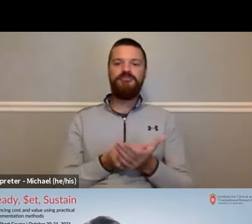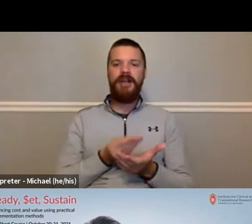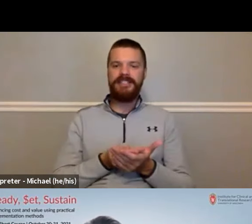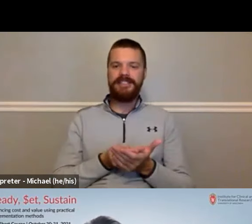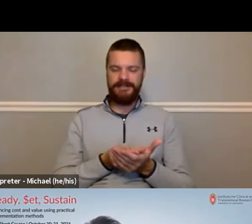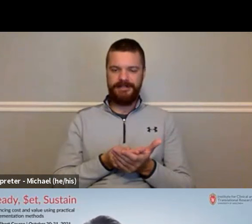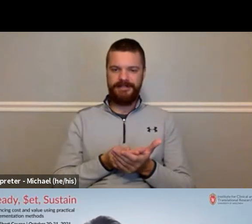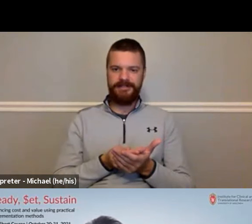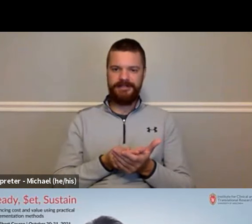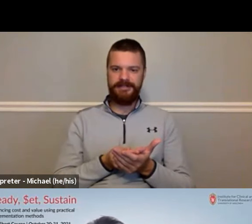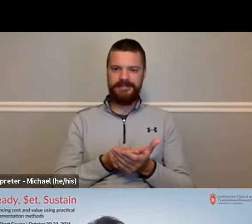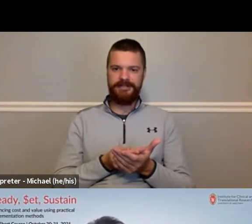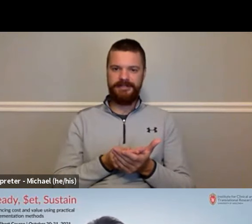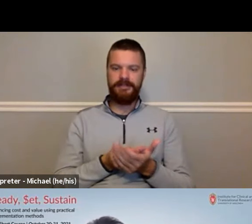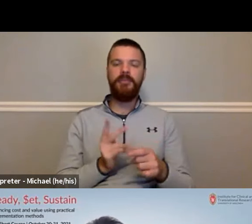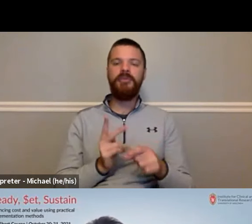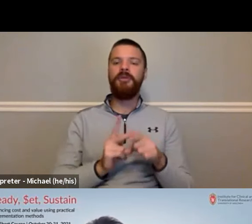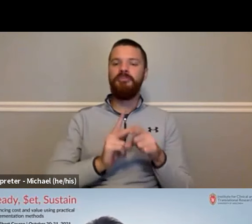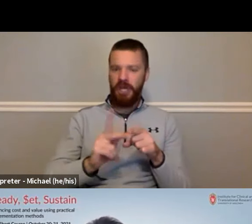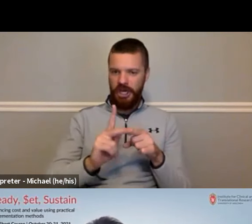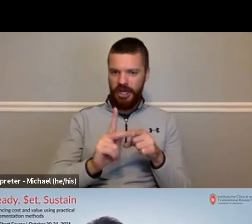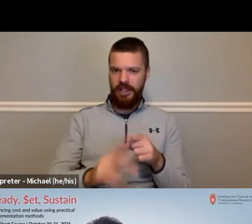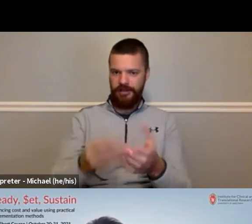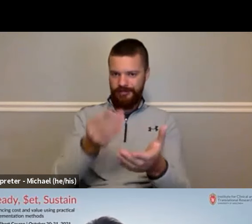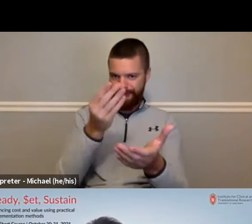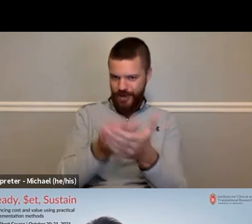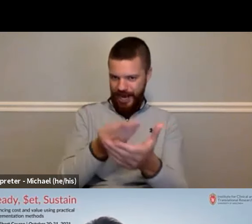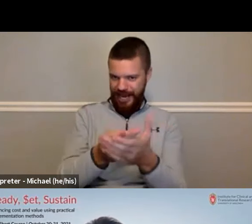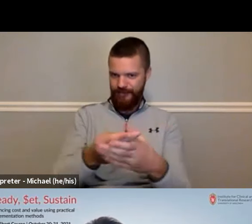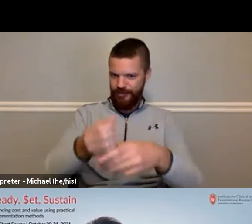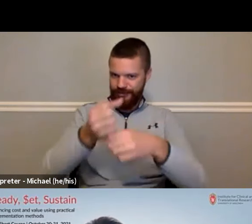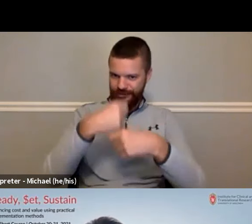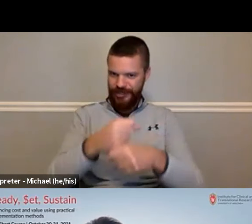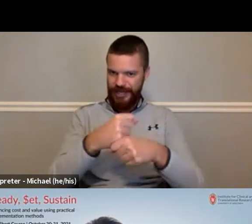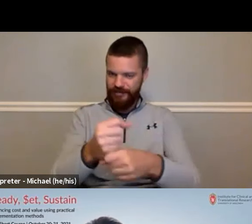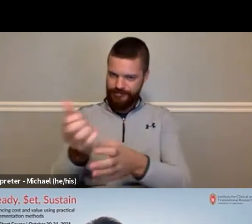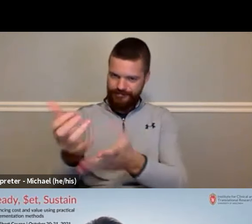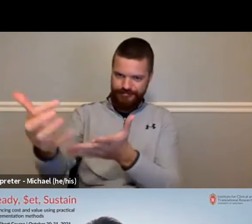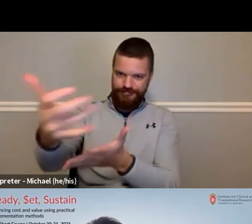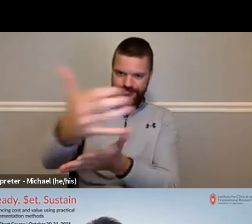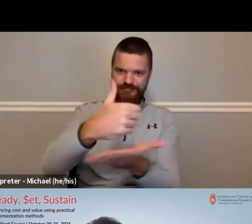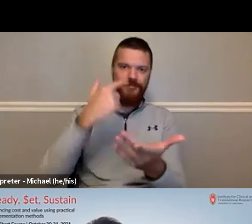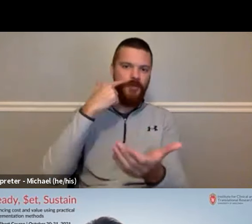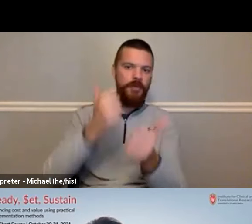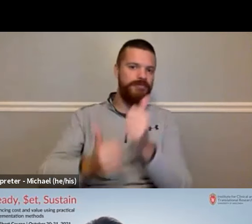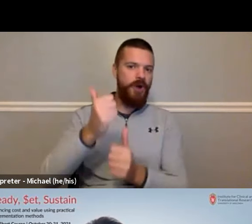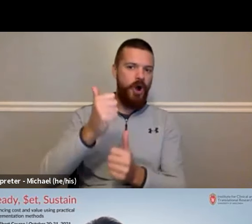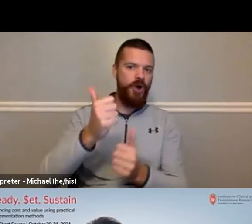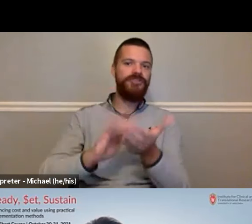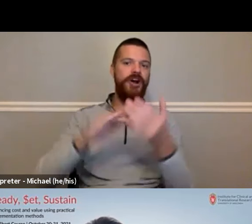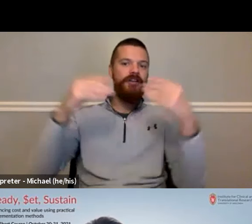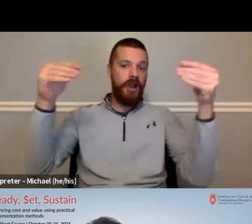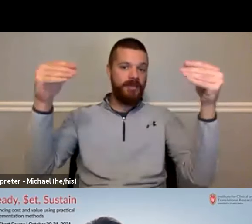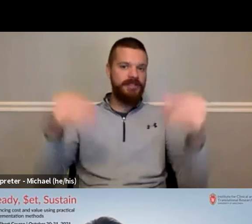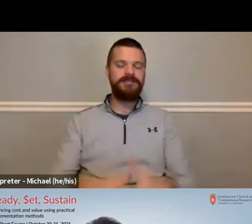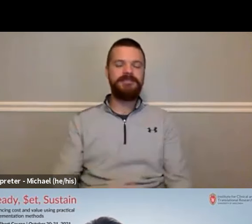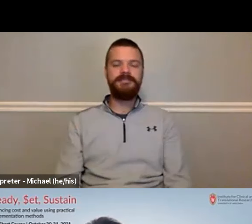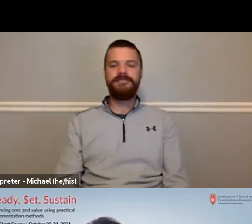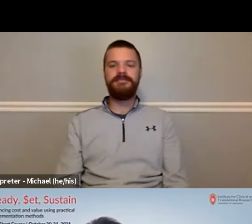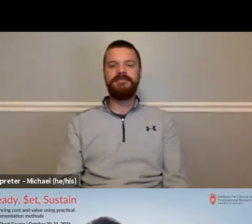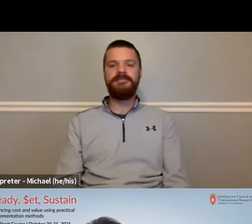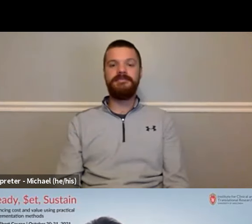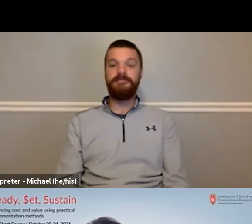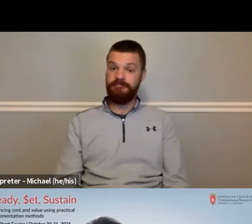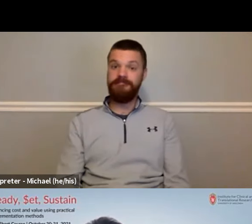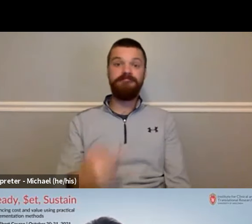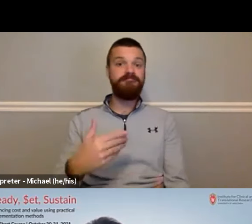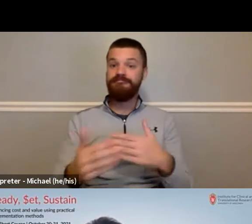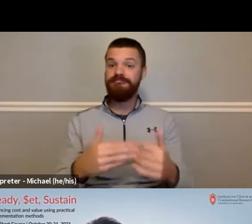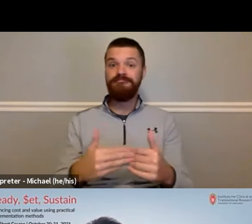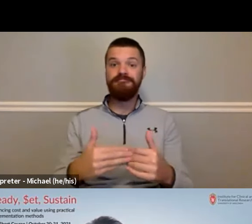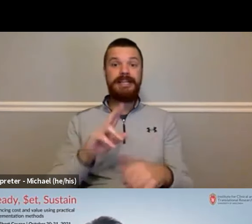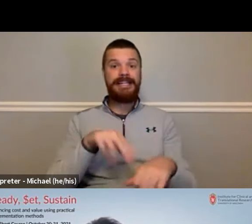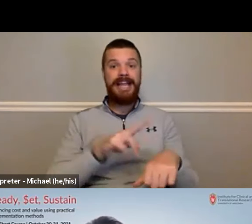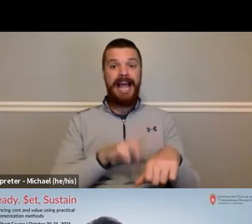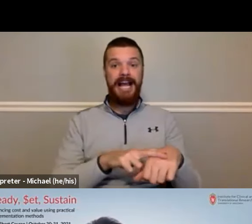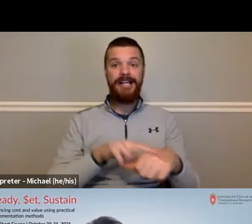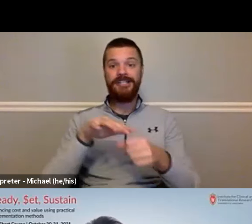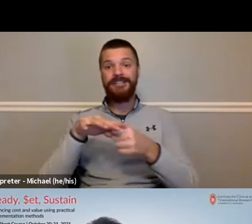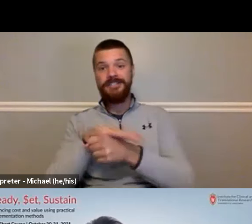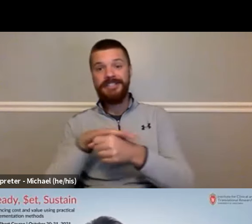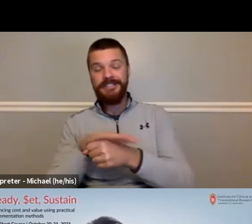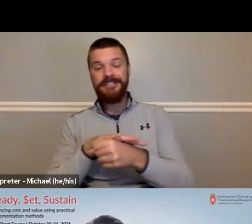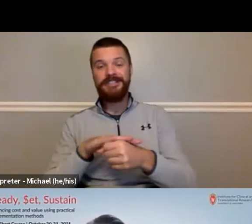Michelle Chui: it's a purely profit generated endeavor for most pharmacies and that would include for profit national retail pharmacies to change that you can.